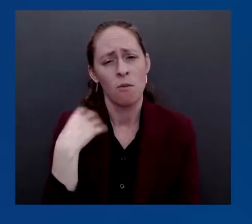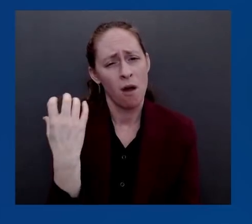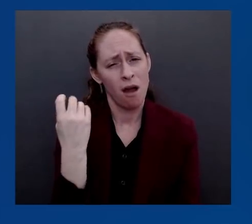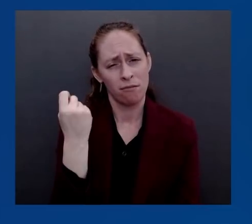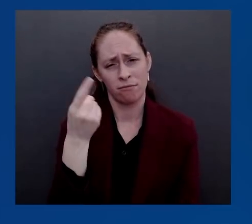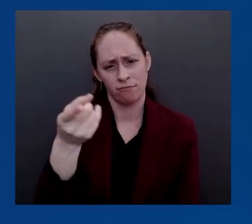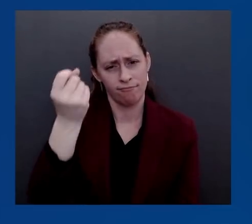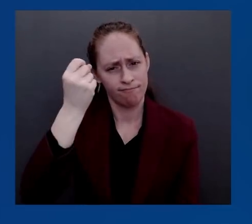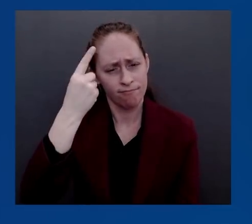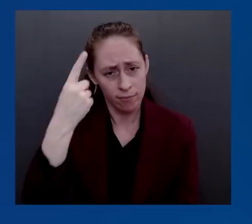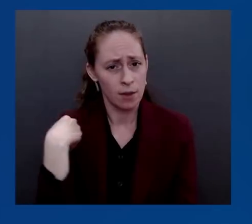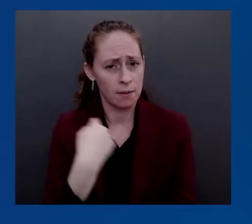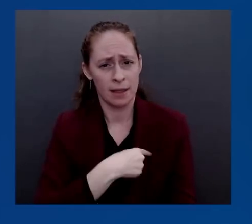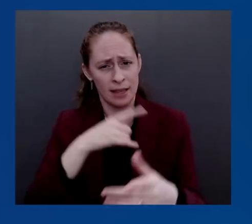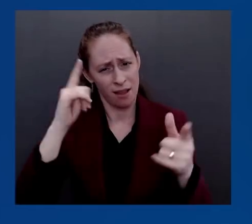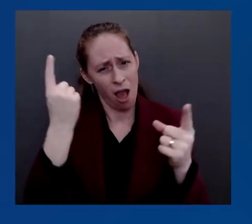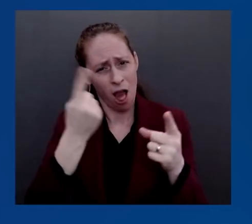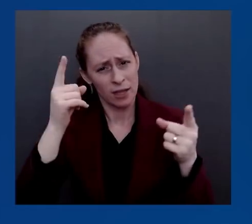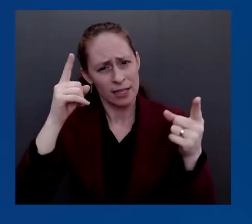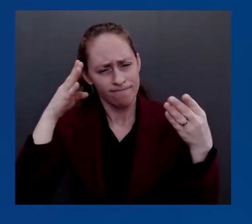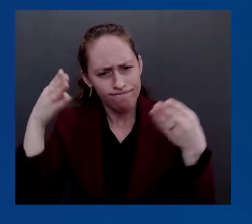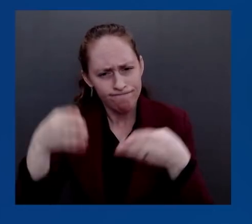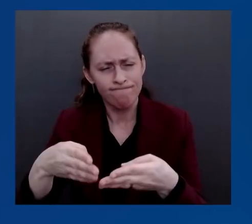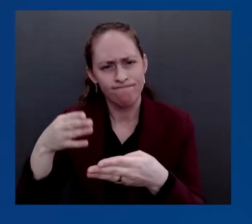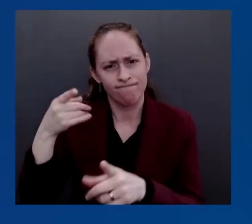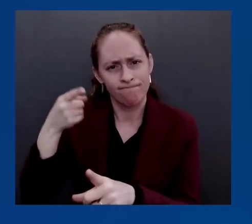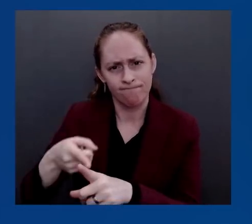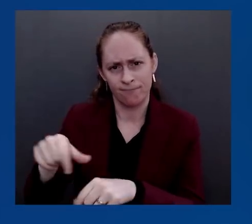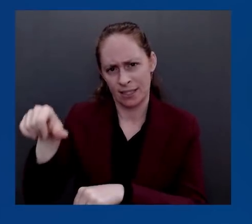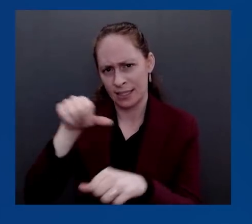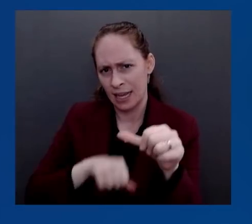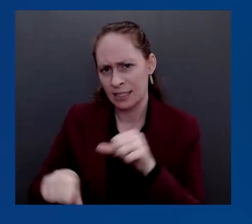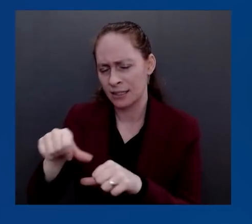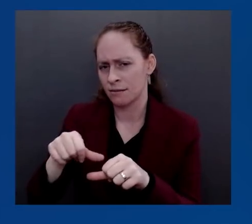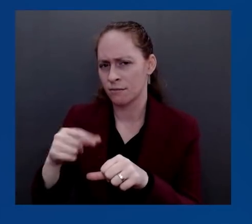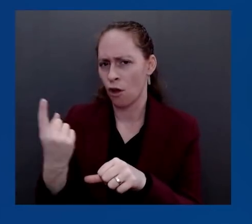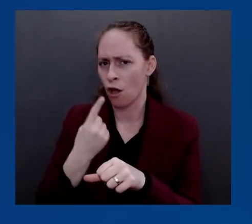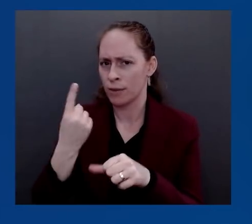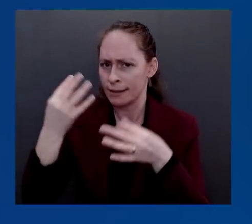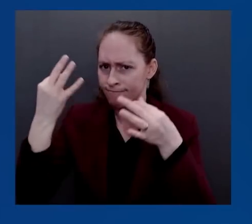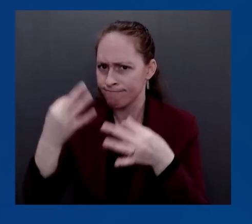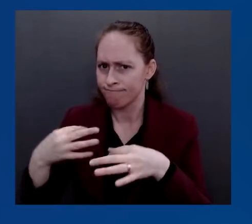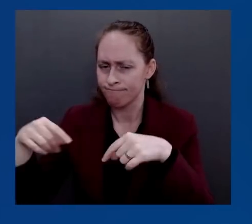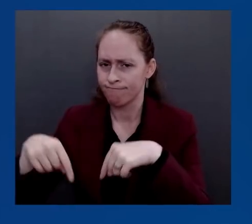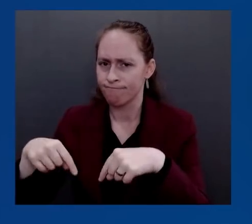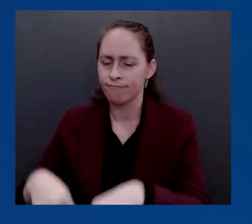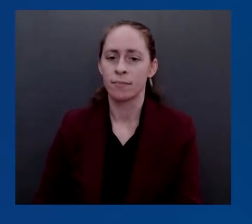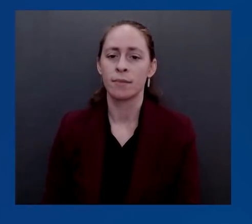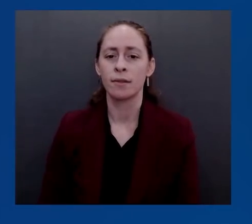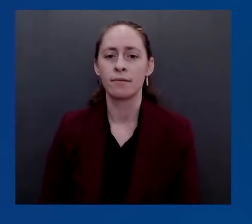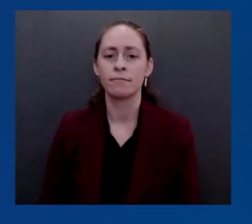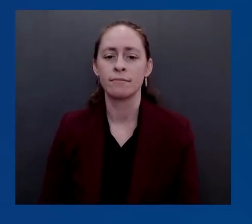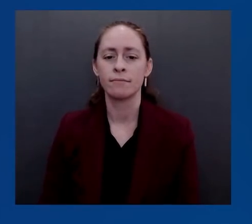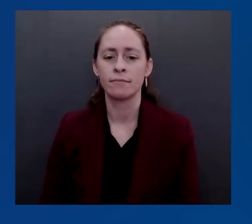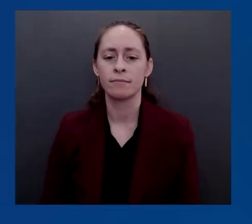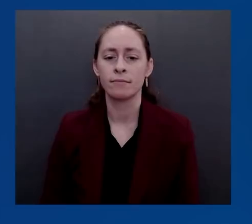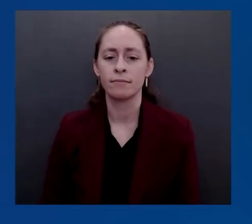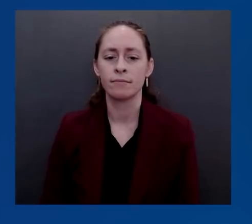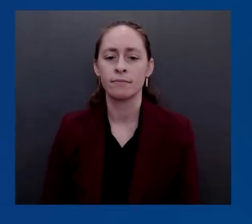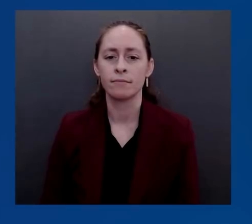In terms of masking, obviously individuals -- and I'll turn to you, Dr. Walensky -- under any situation may choose to wear a mask --